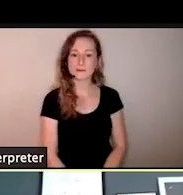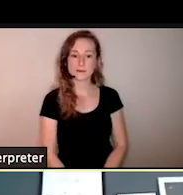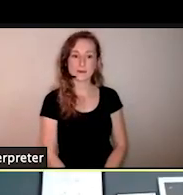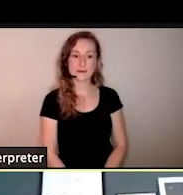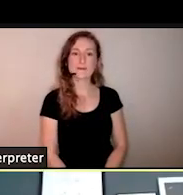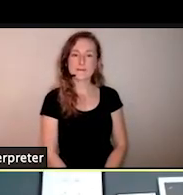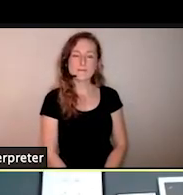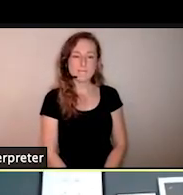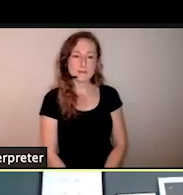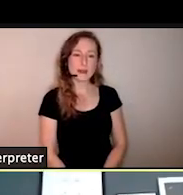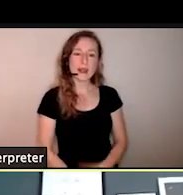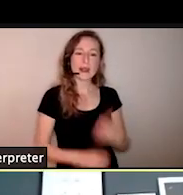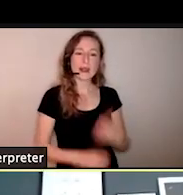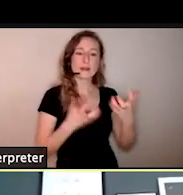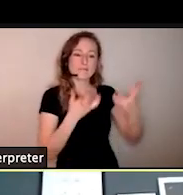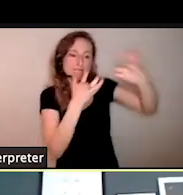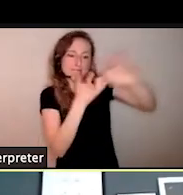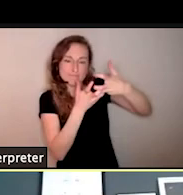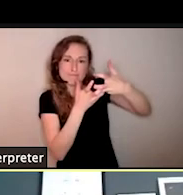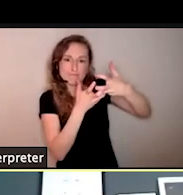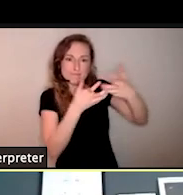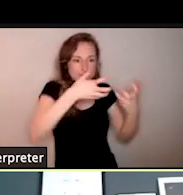The way the different colors are touching and so close to each other.